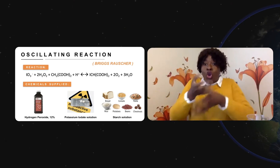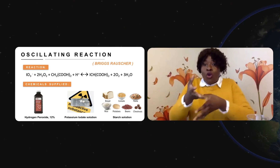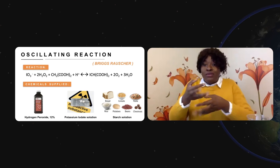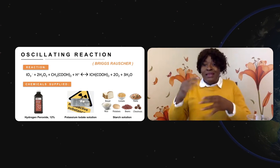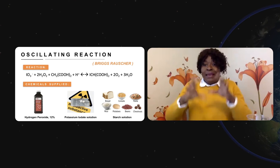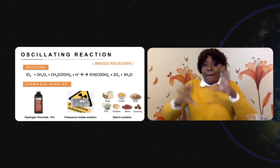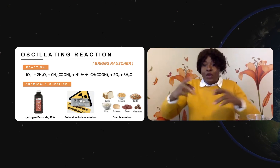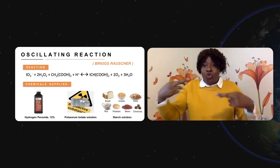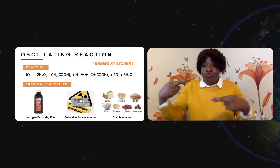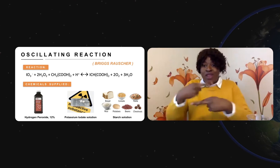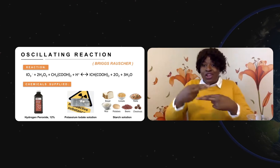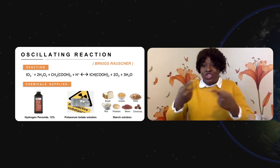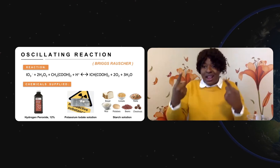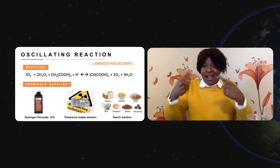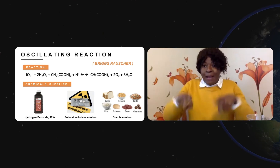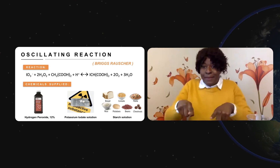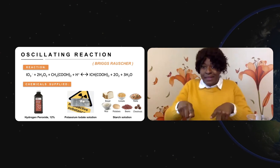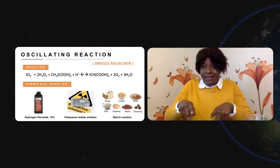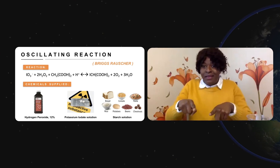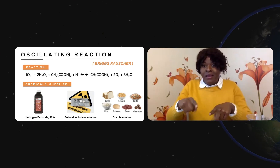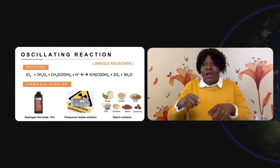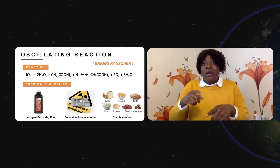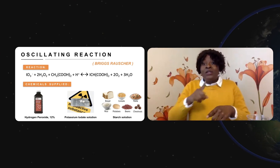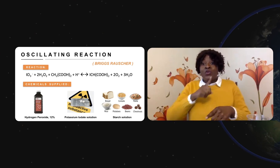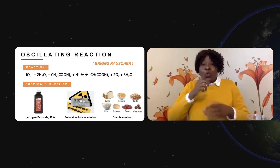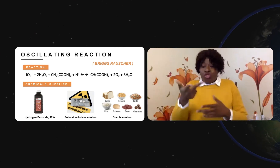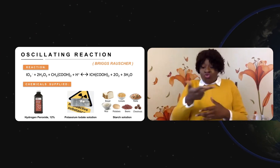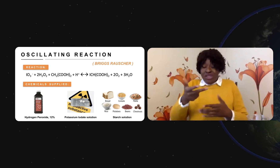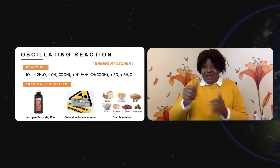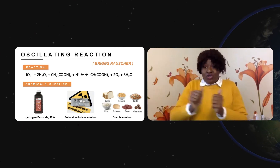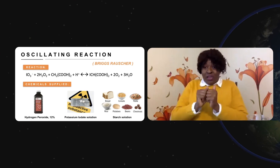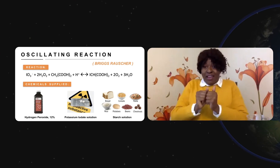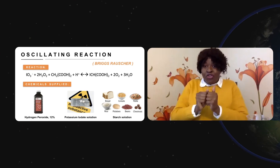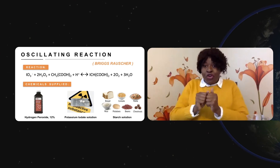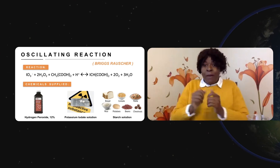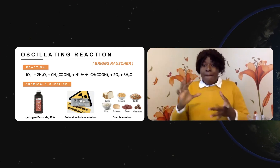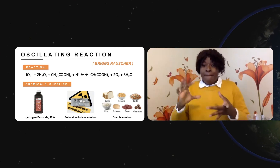When all of those are mixed together, a chemical reaction happens.